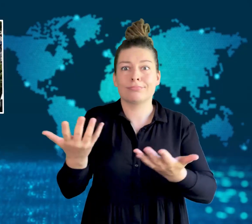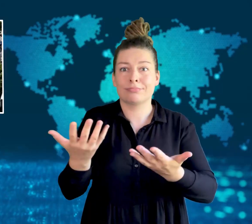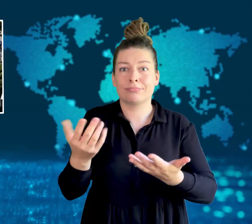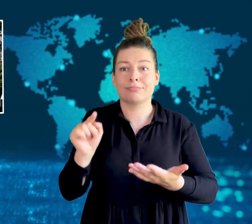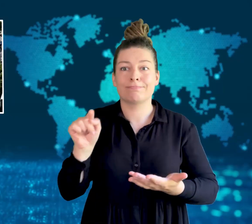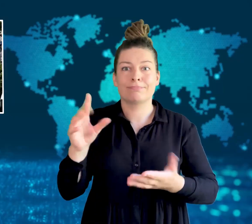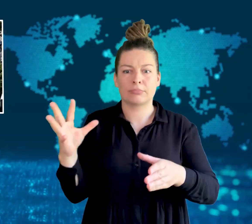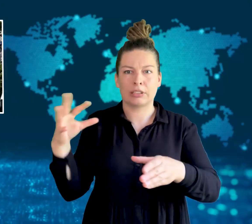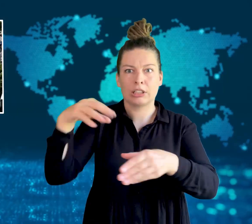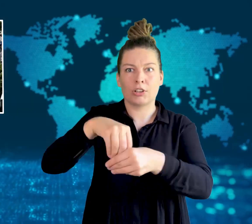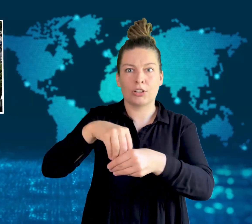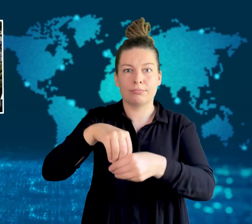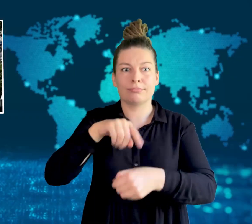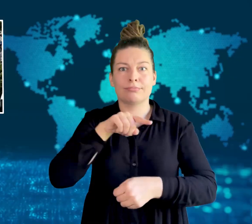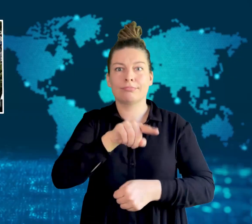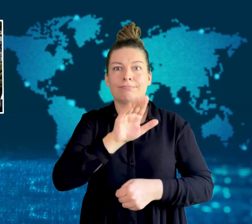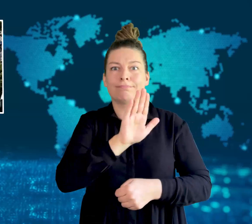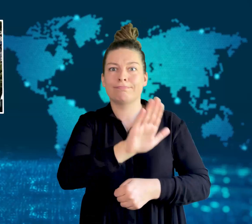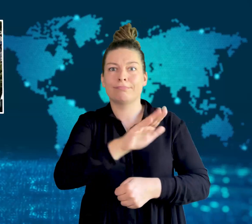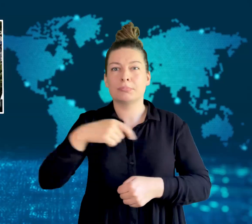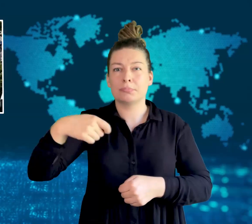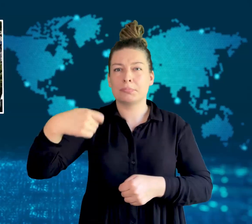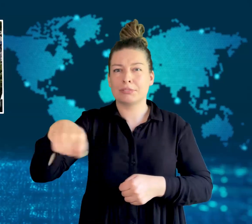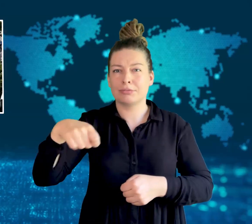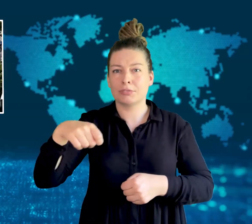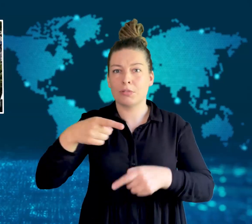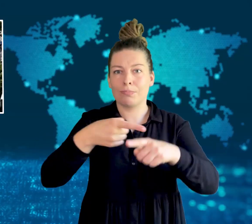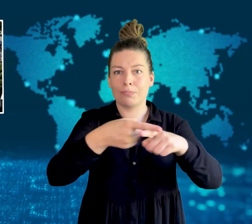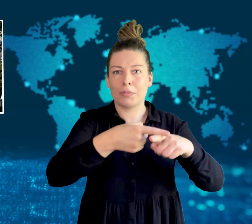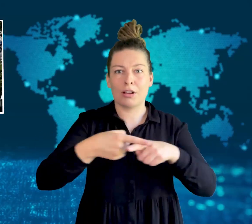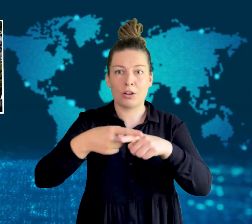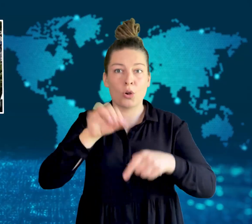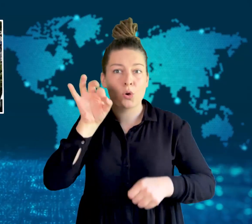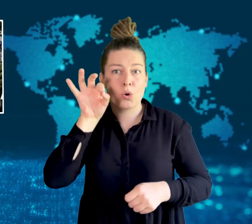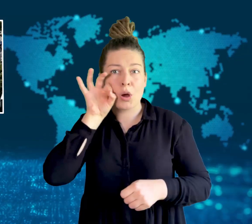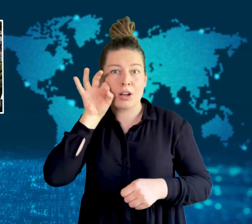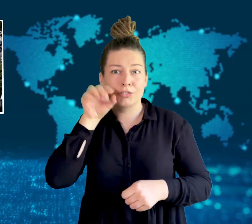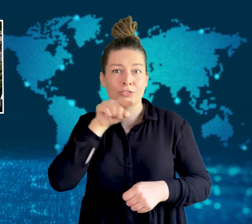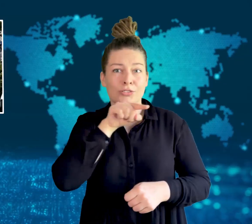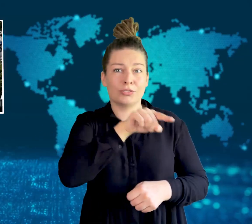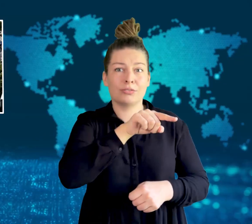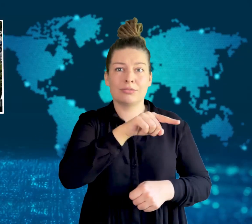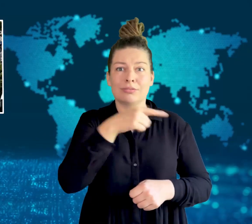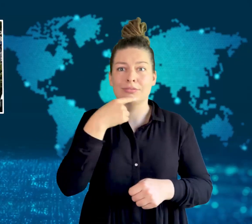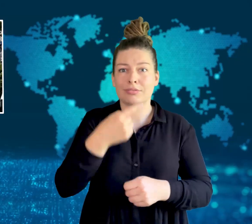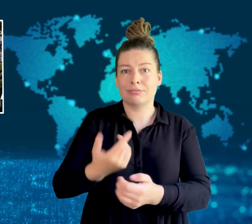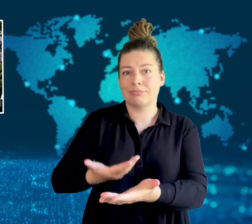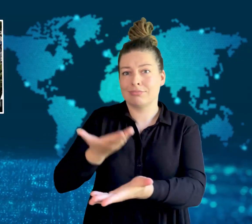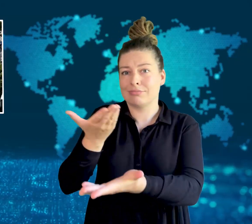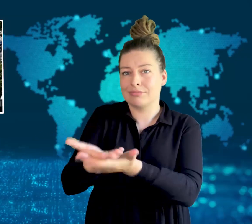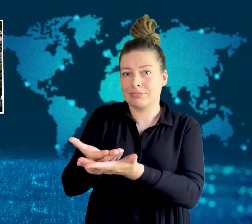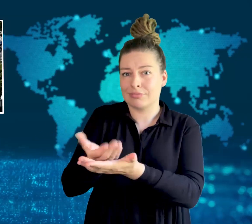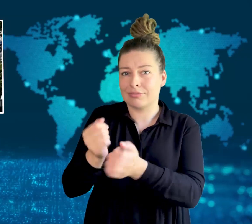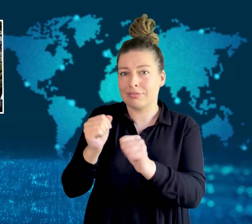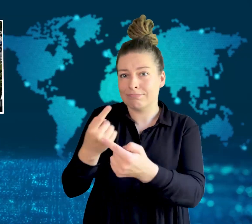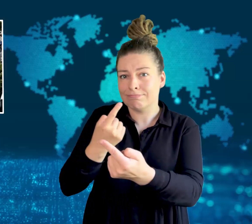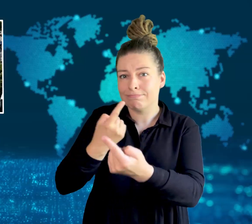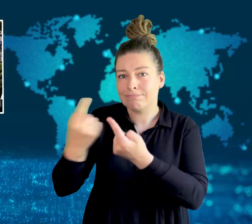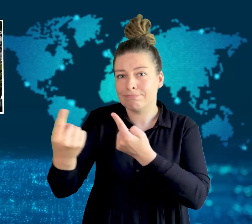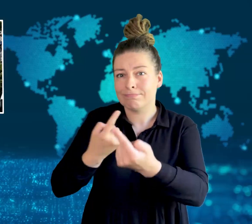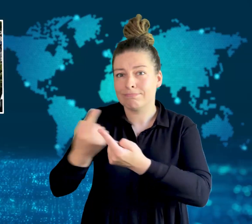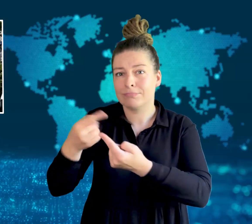Wagner soldiers stopped their advance when a deal was brokered by